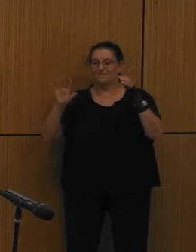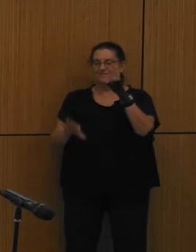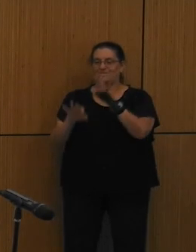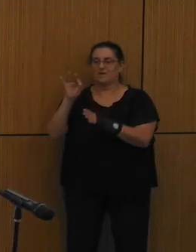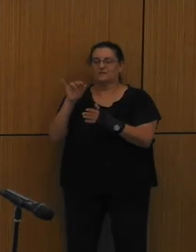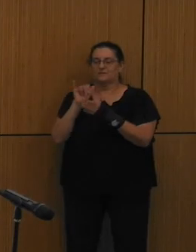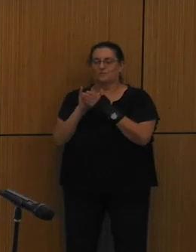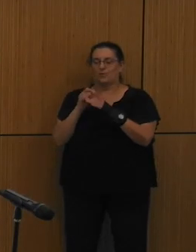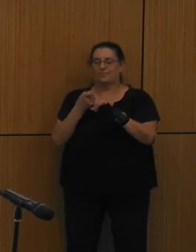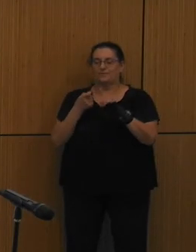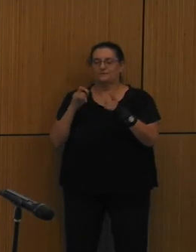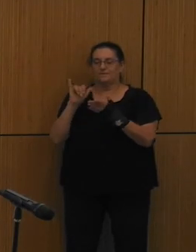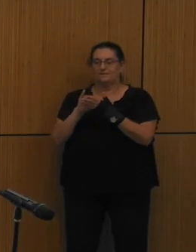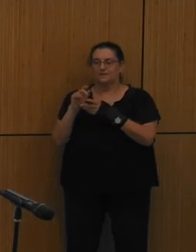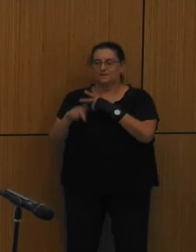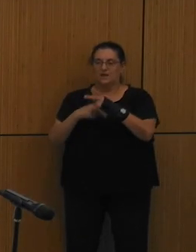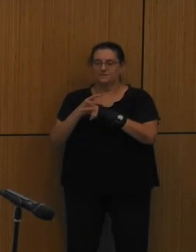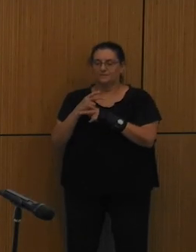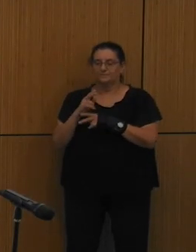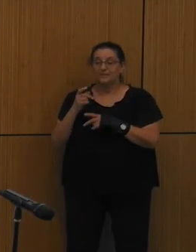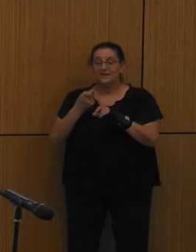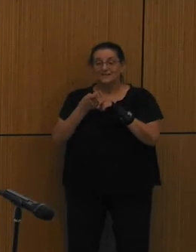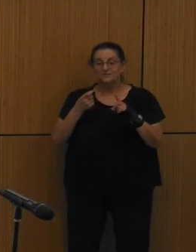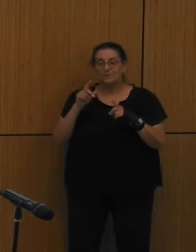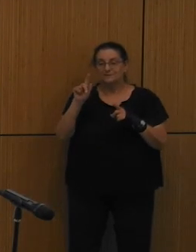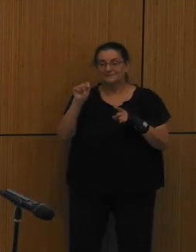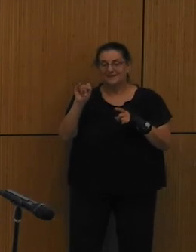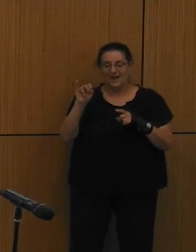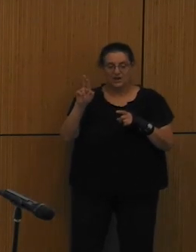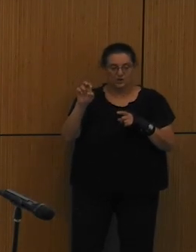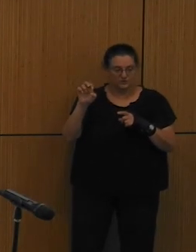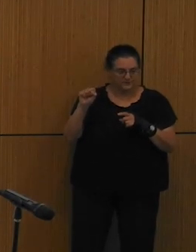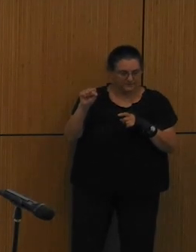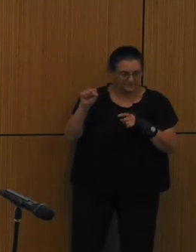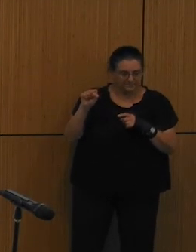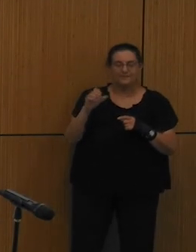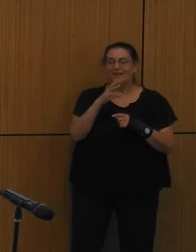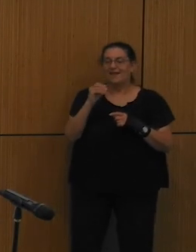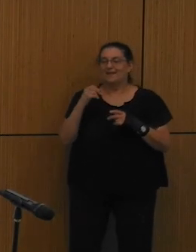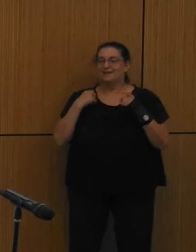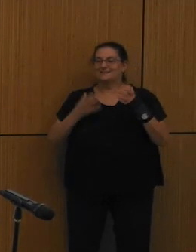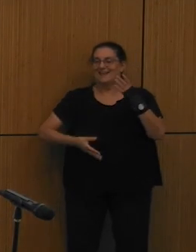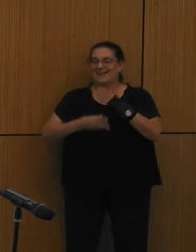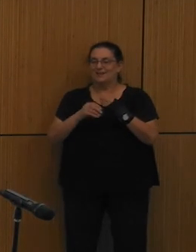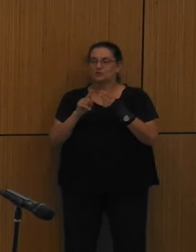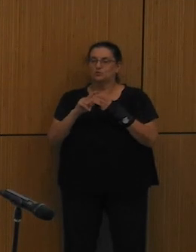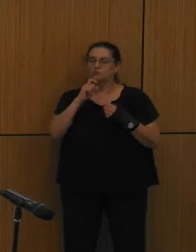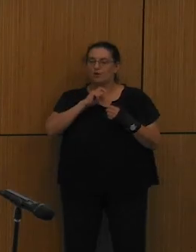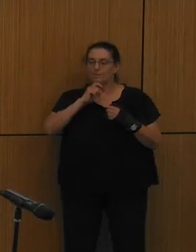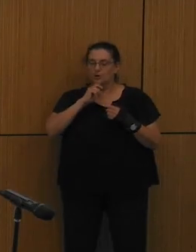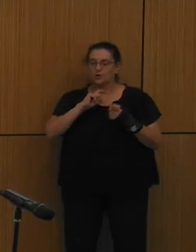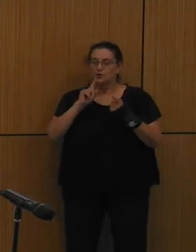This chemical, it comes from tires. That's the common way it gets introduced. It's added to rubber to prevent the rubber from cracking and breaking.